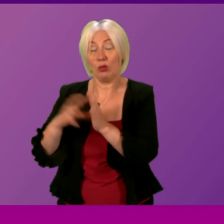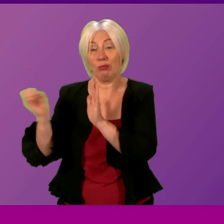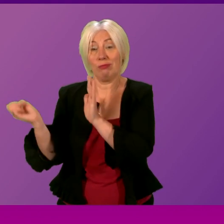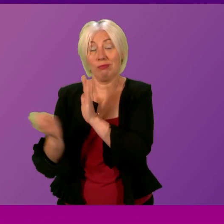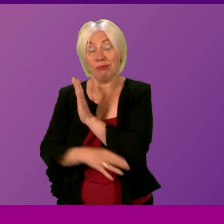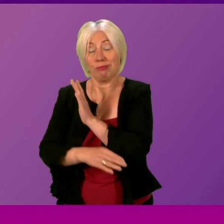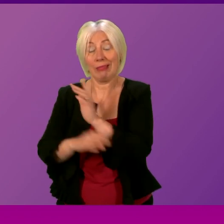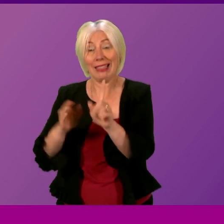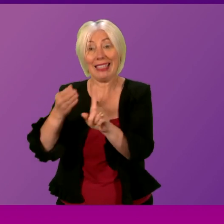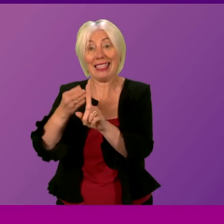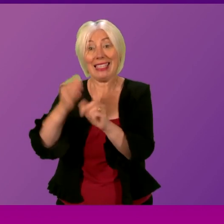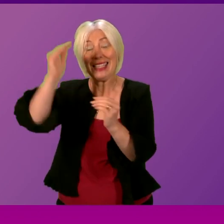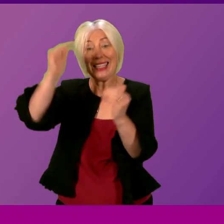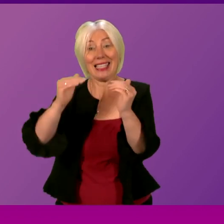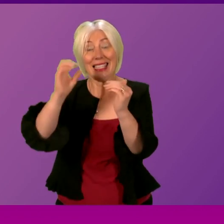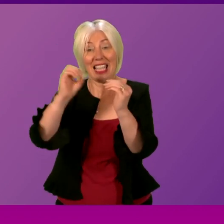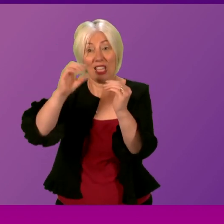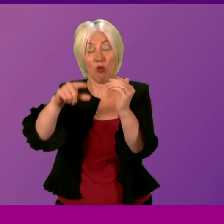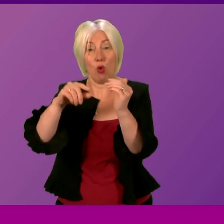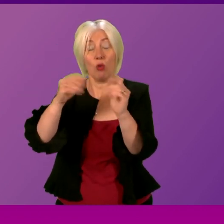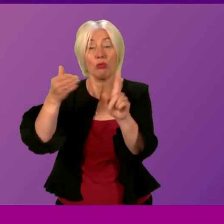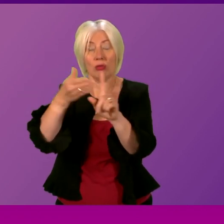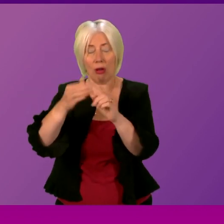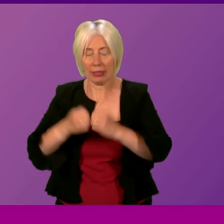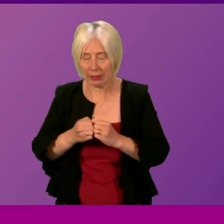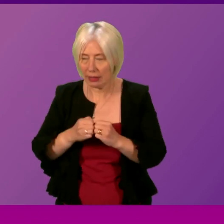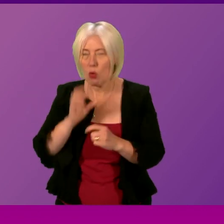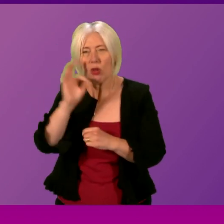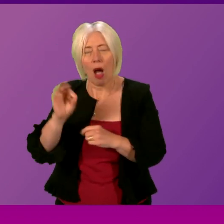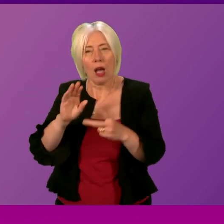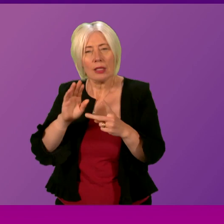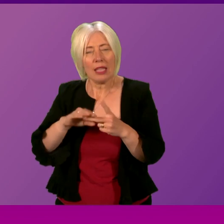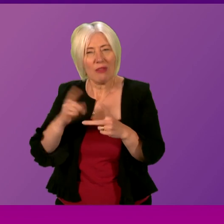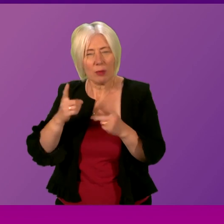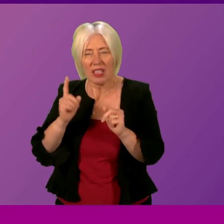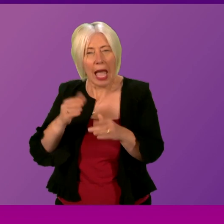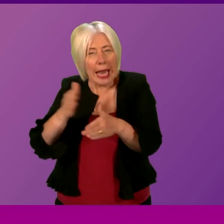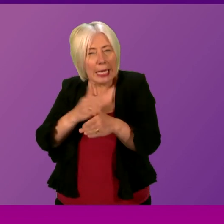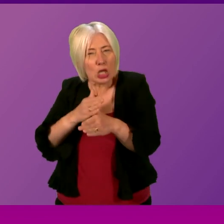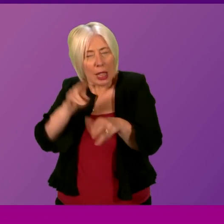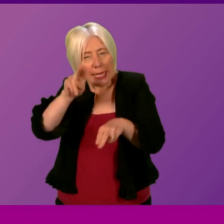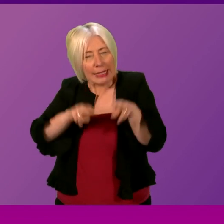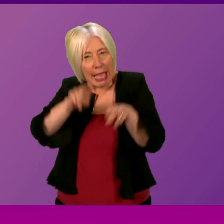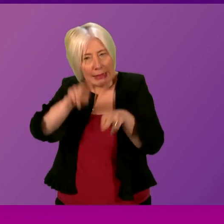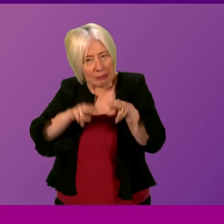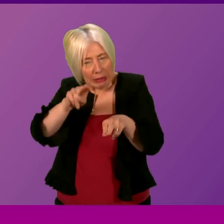zero targets. What initial assessment can the Scottish Government provide